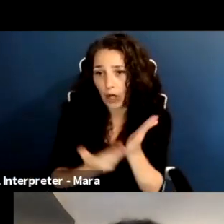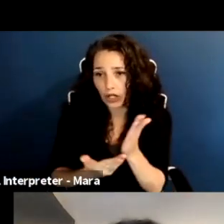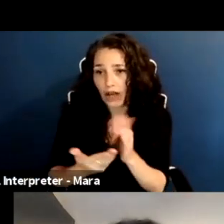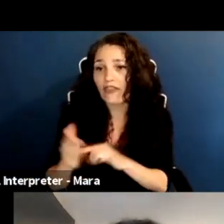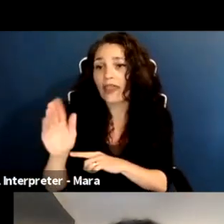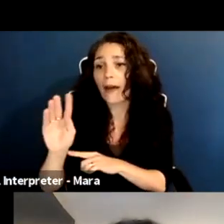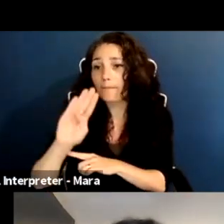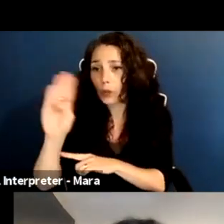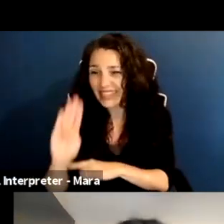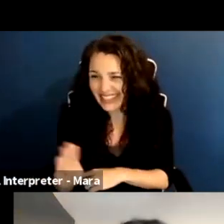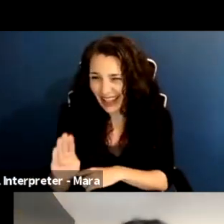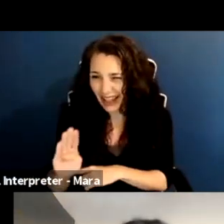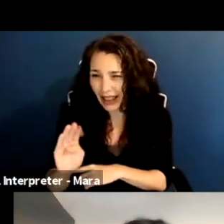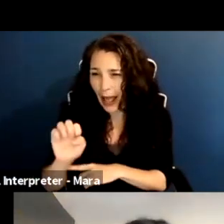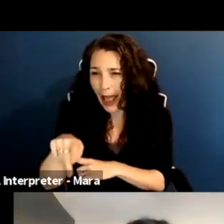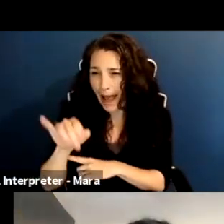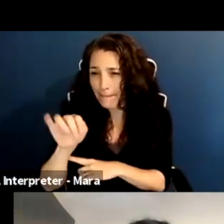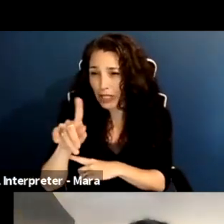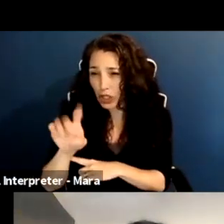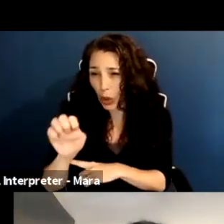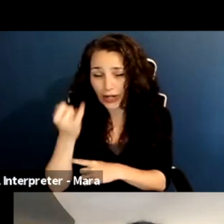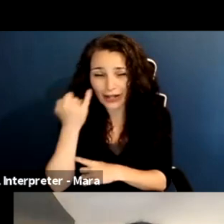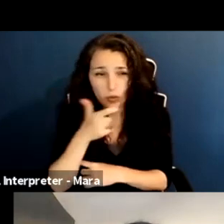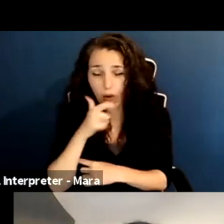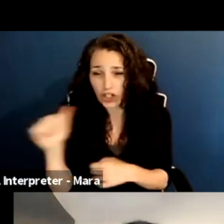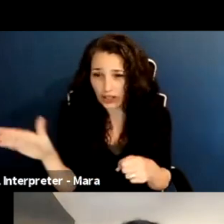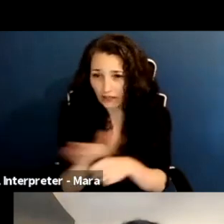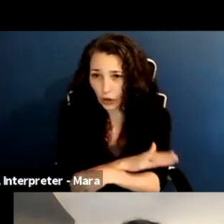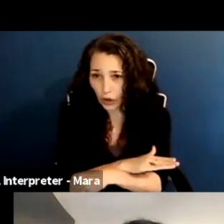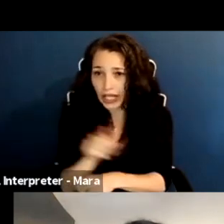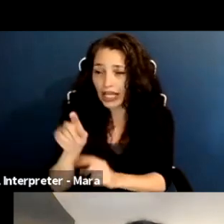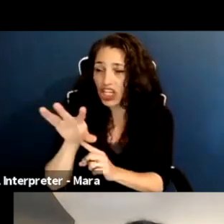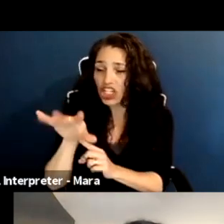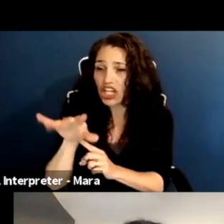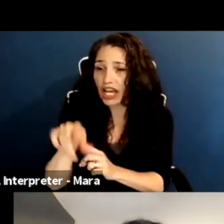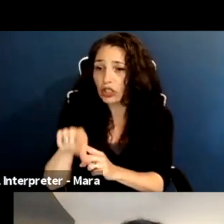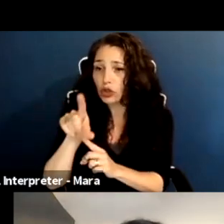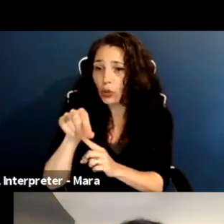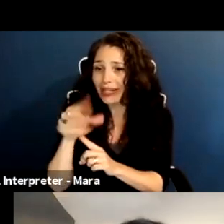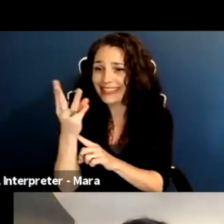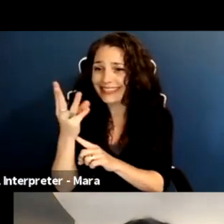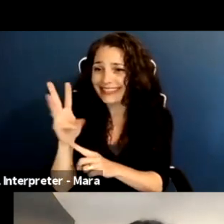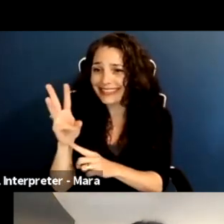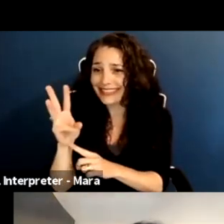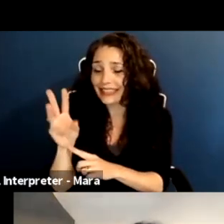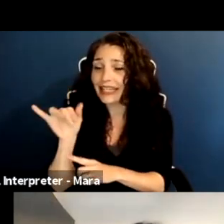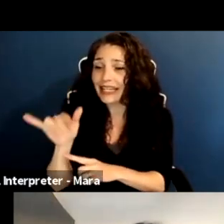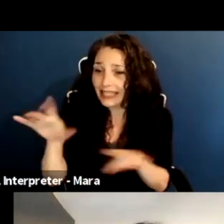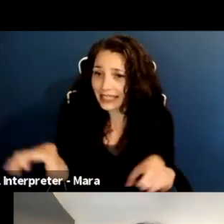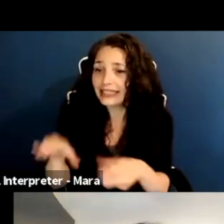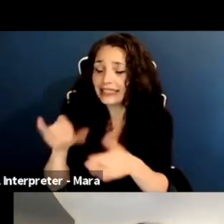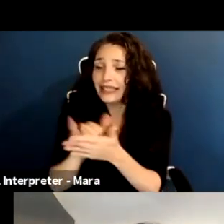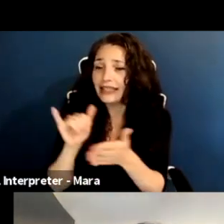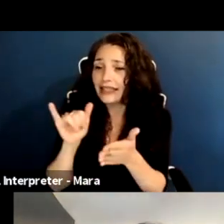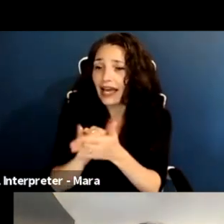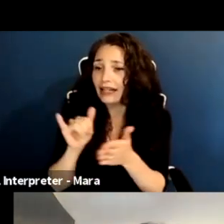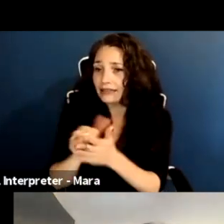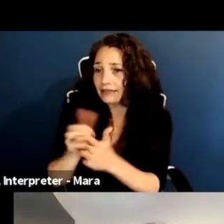if you've seen the whole series, that he shot in 2016. And he had done that just as its own standalone